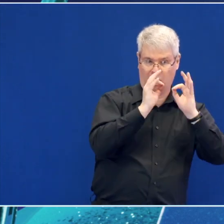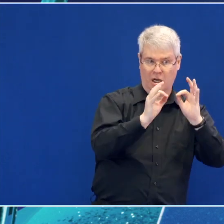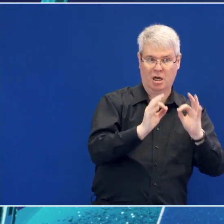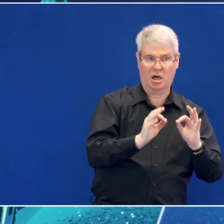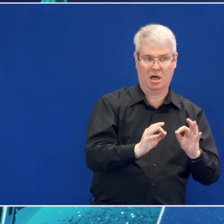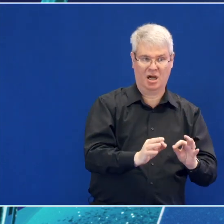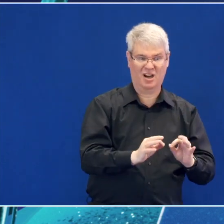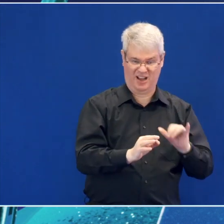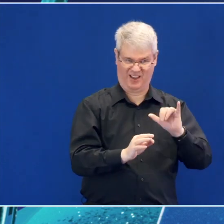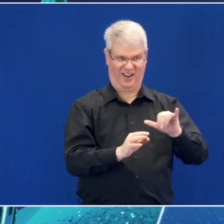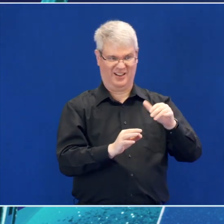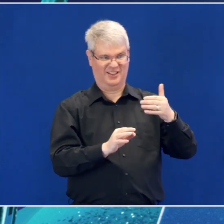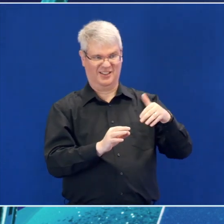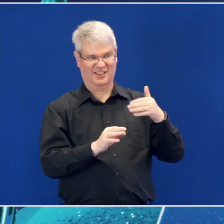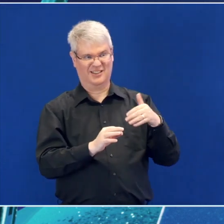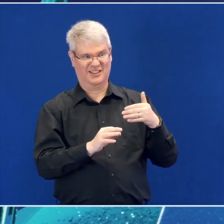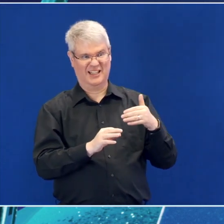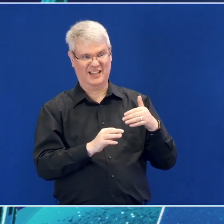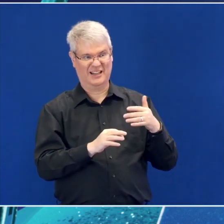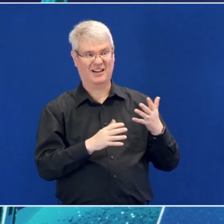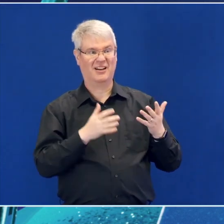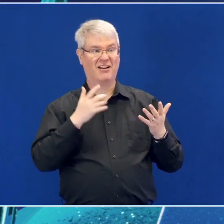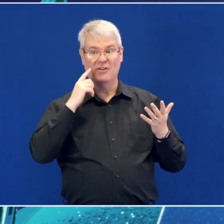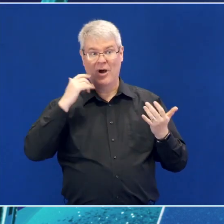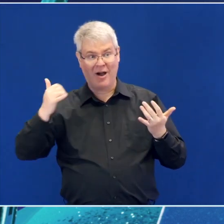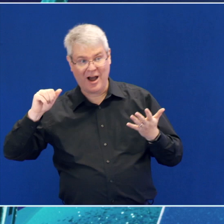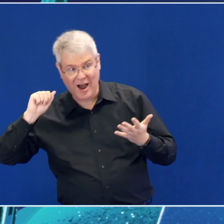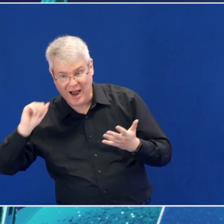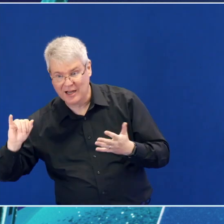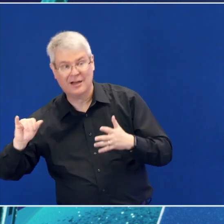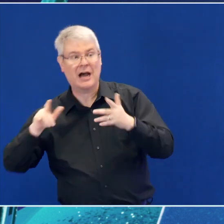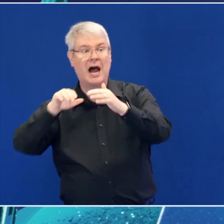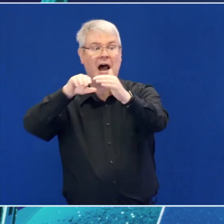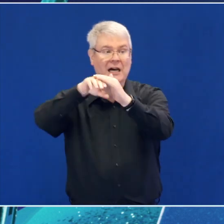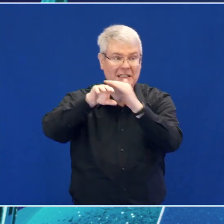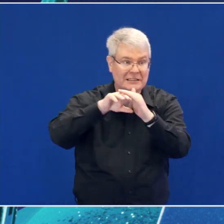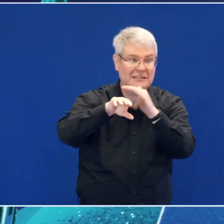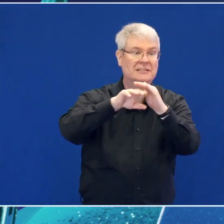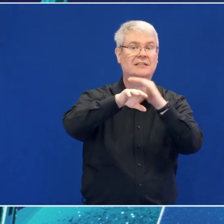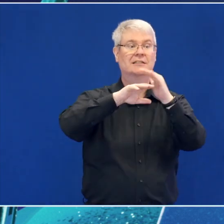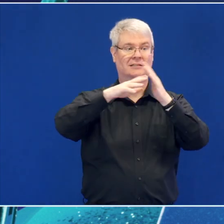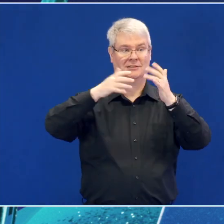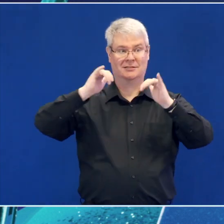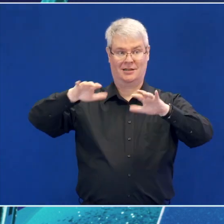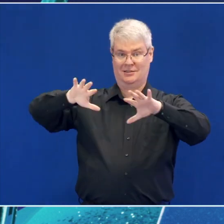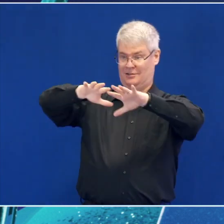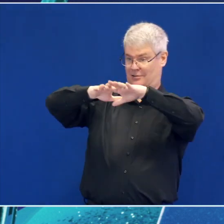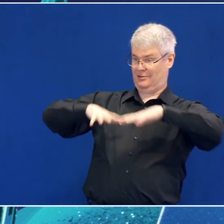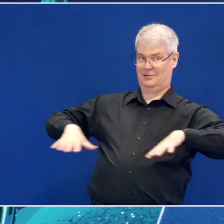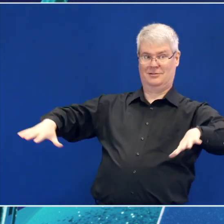so accessibility enabling these AI workflows. Because for me, as Navin pointed out, that is the opportunity here.